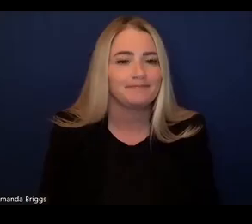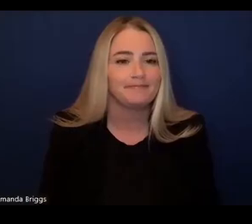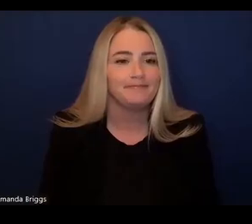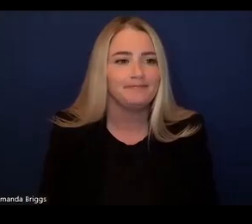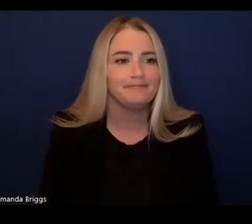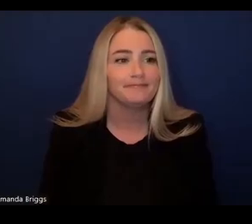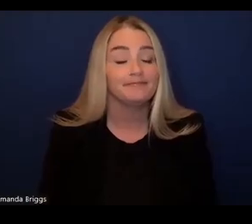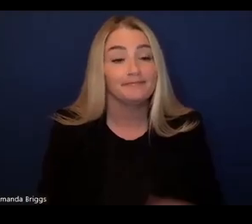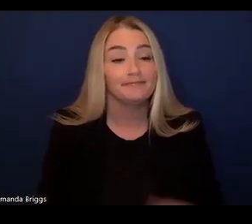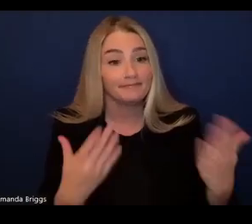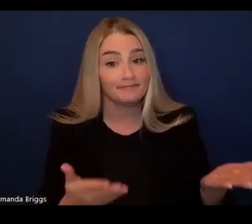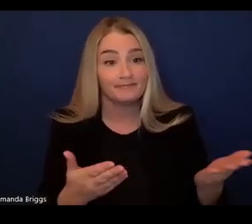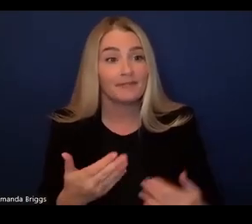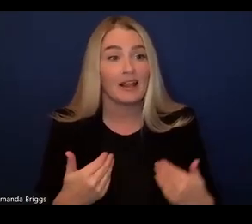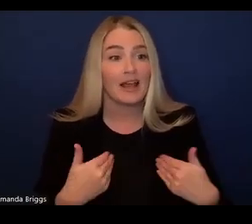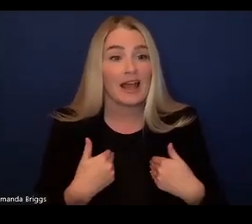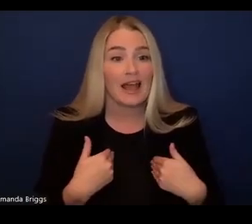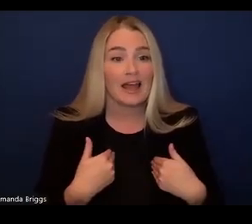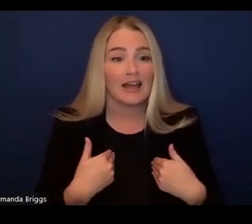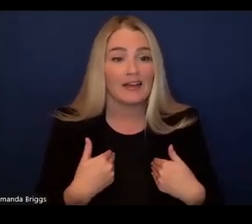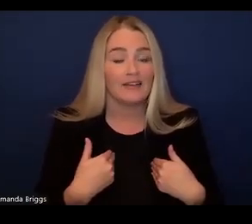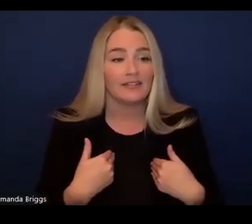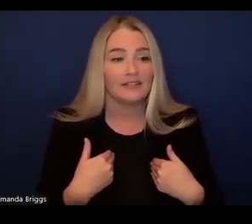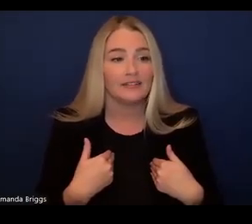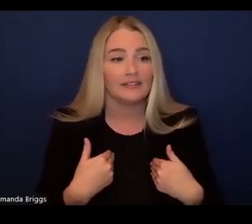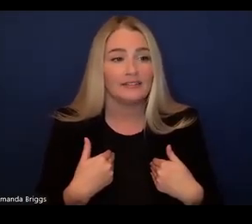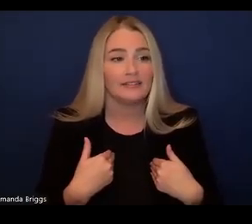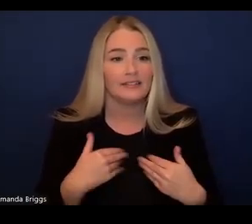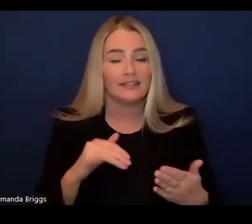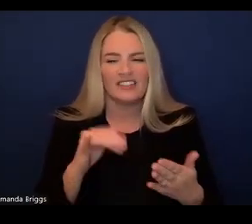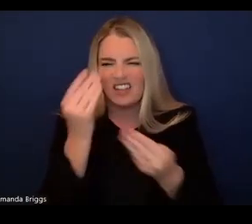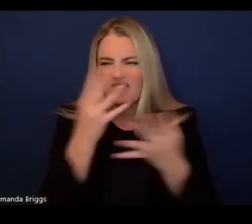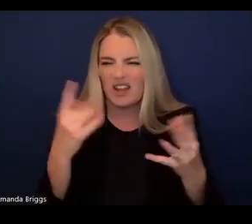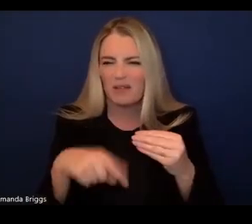So here we have the, information on the Manifestation